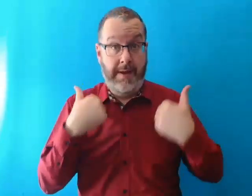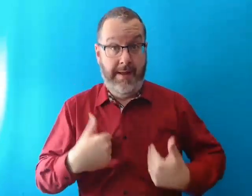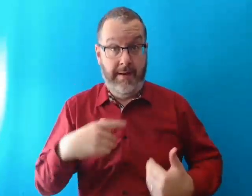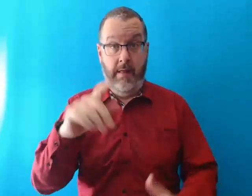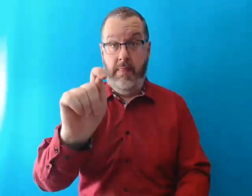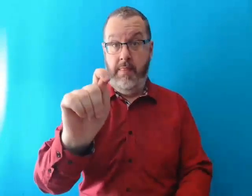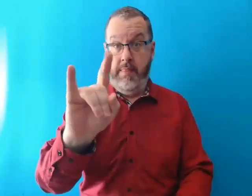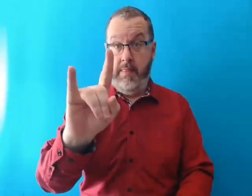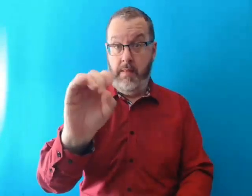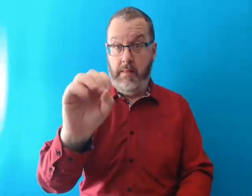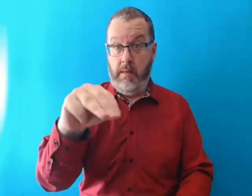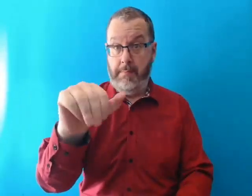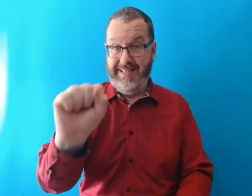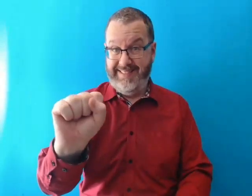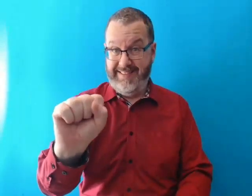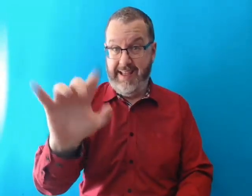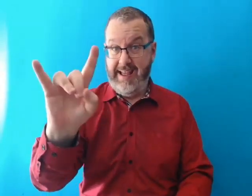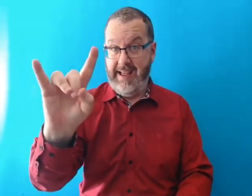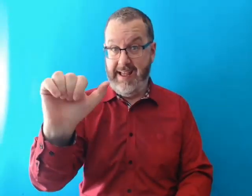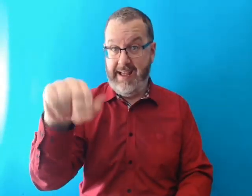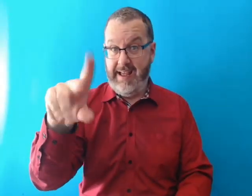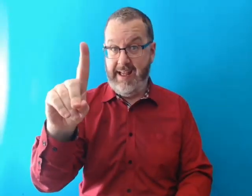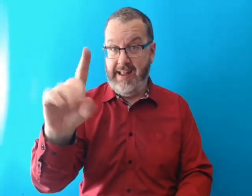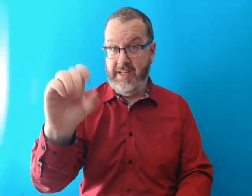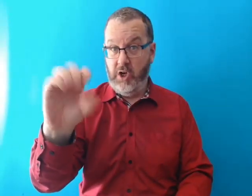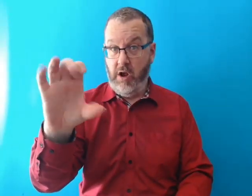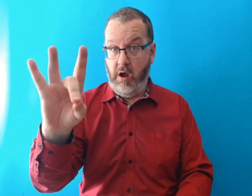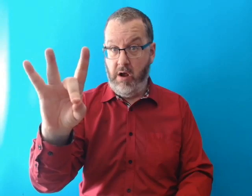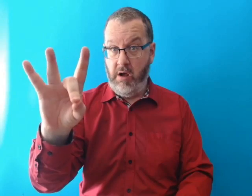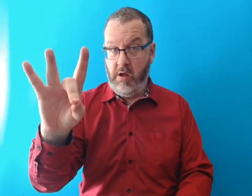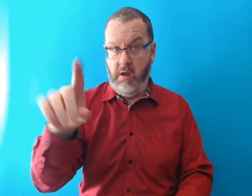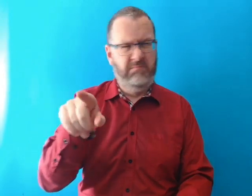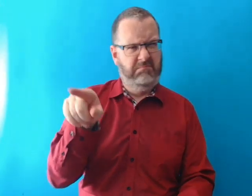this time, Thomas Handcock – of assault,